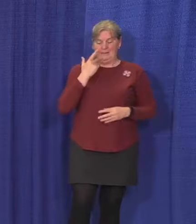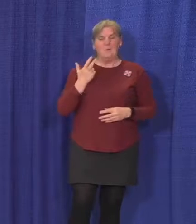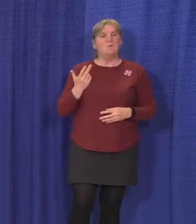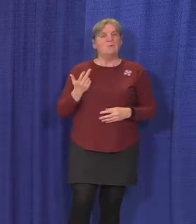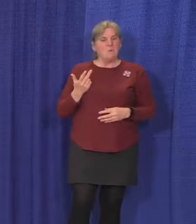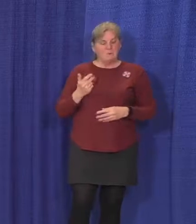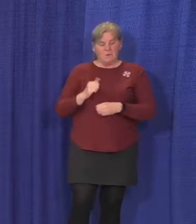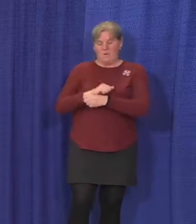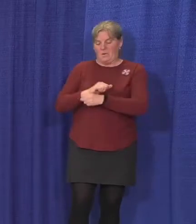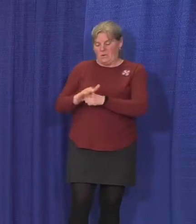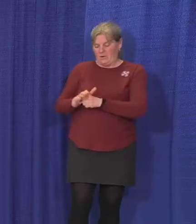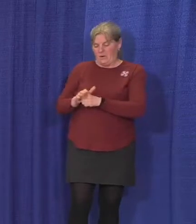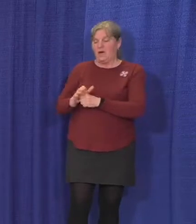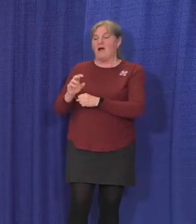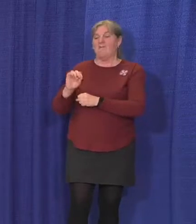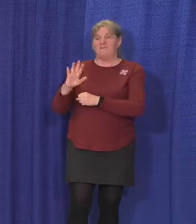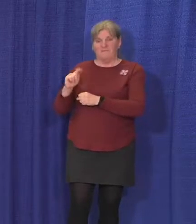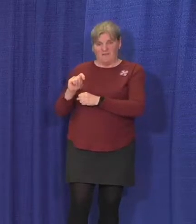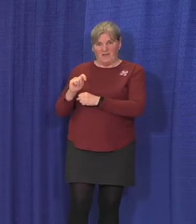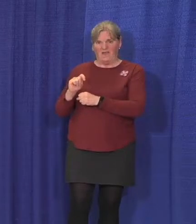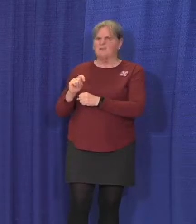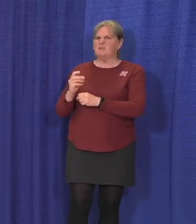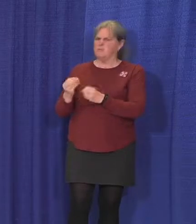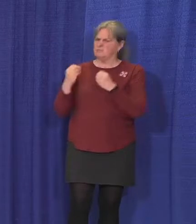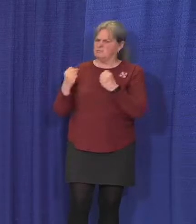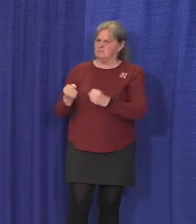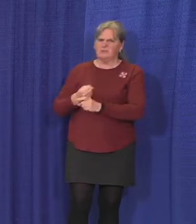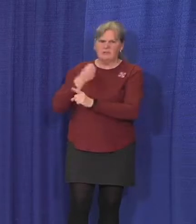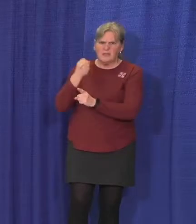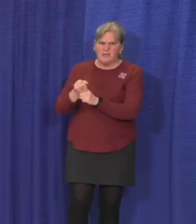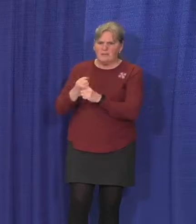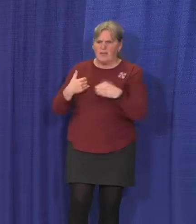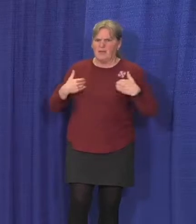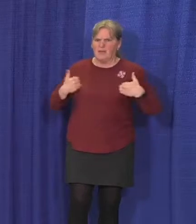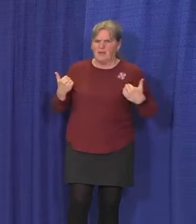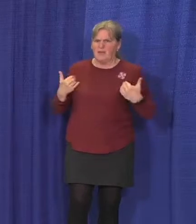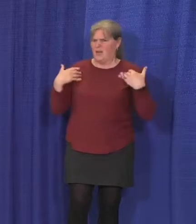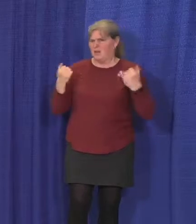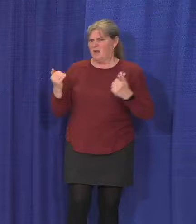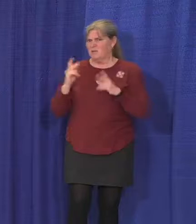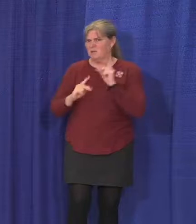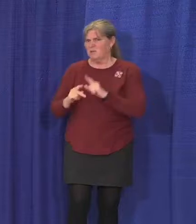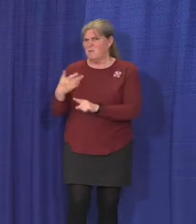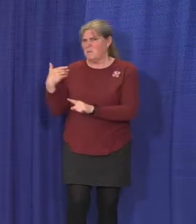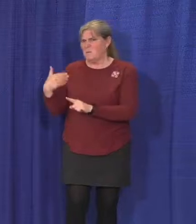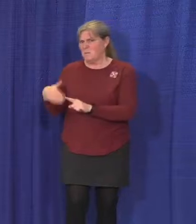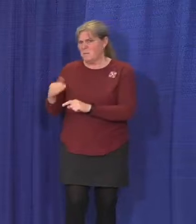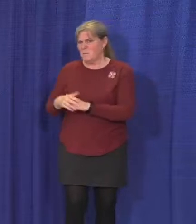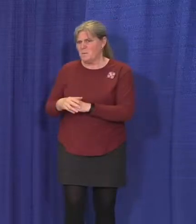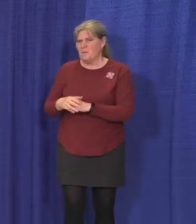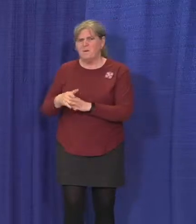parts of the country that variants are hitting younger and healthier people.